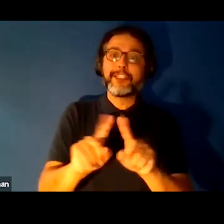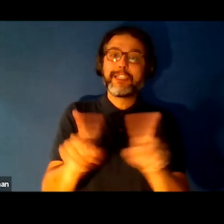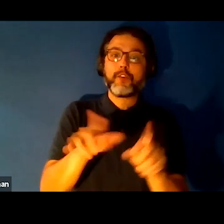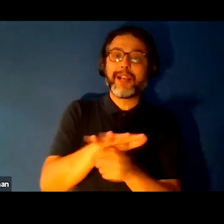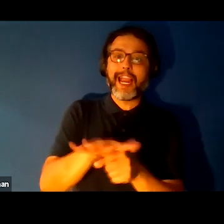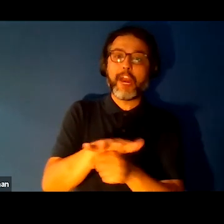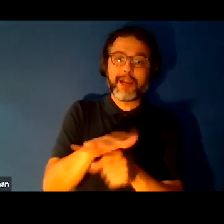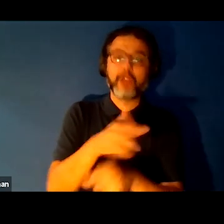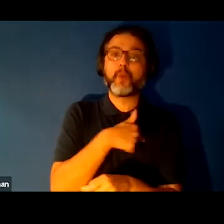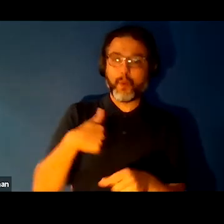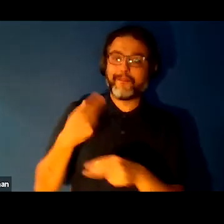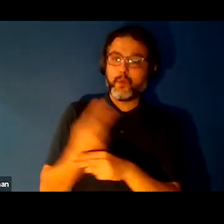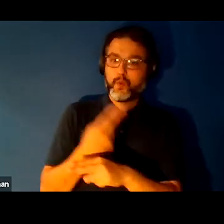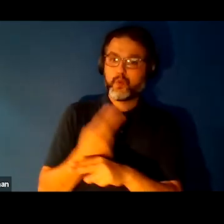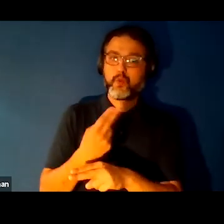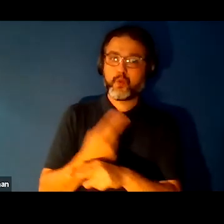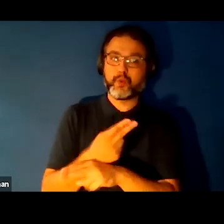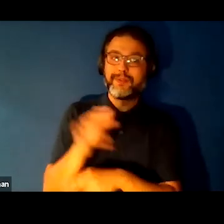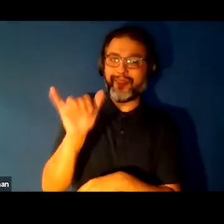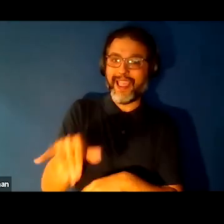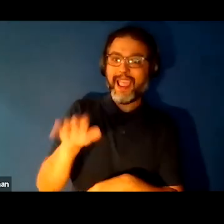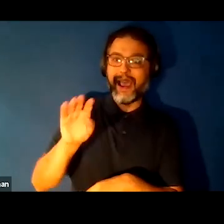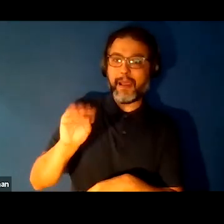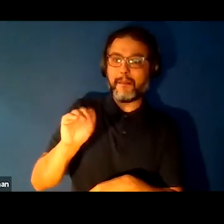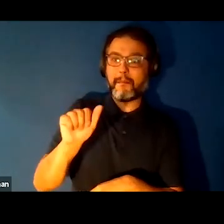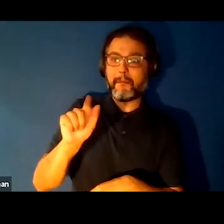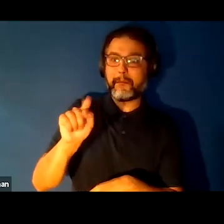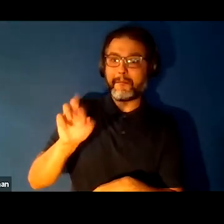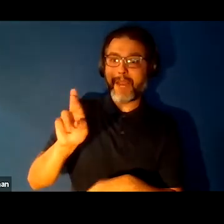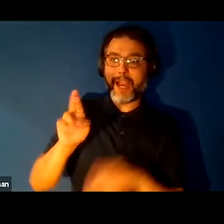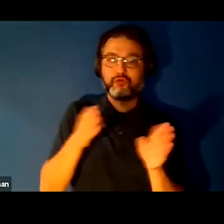And the beautiful thing about that implementation is that it has occurred through the guidance